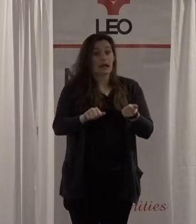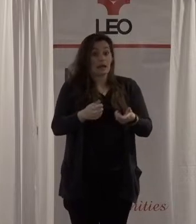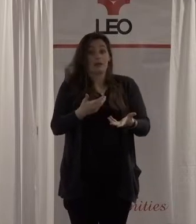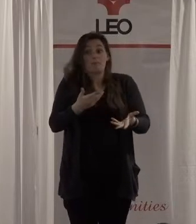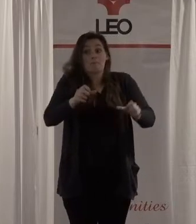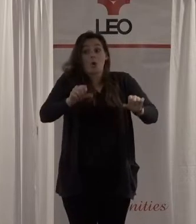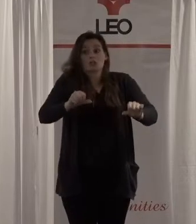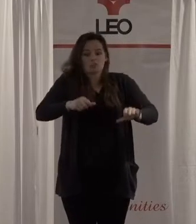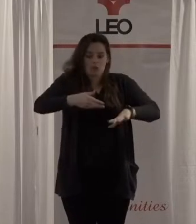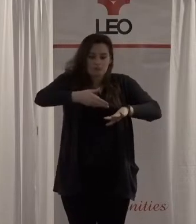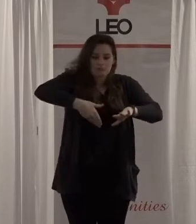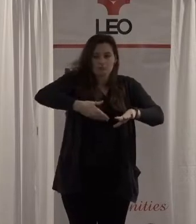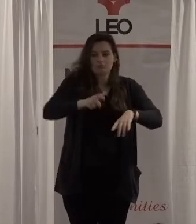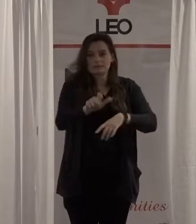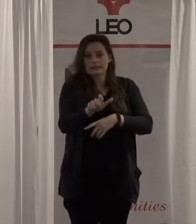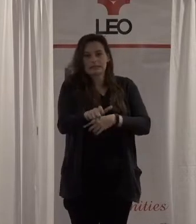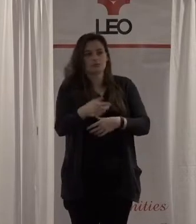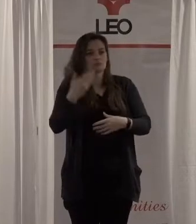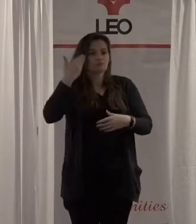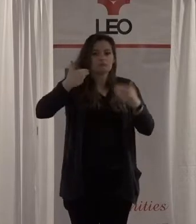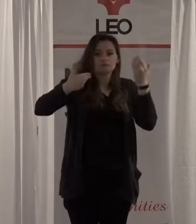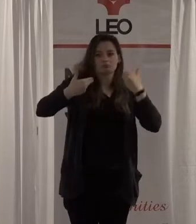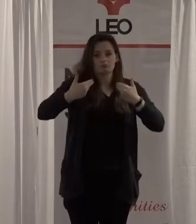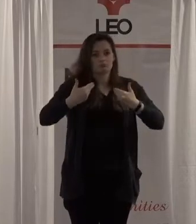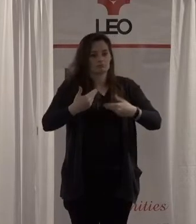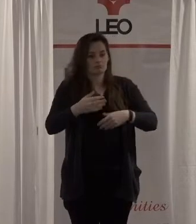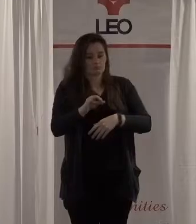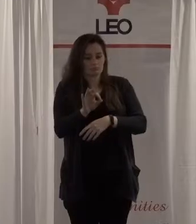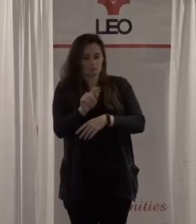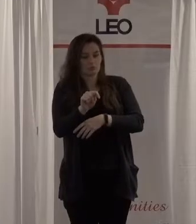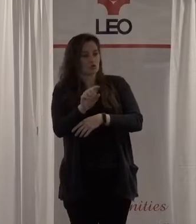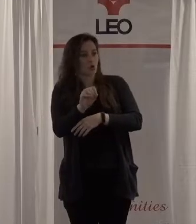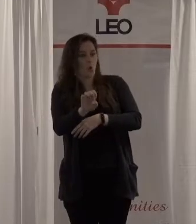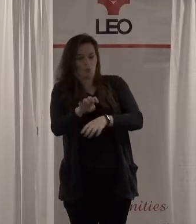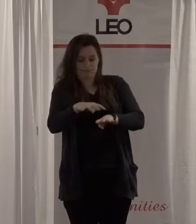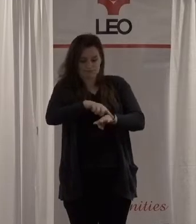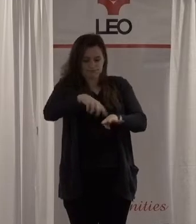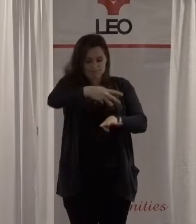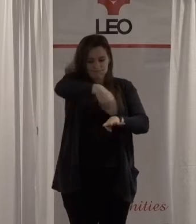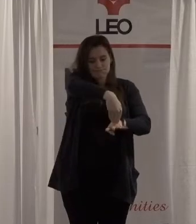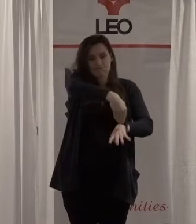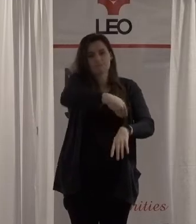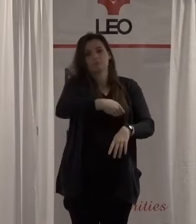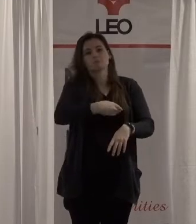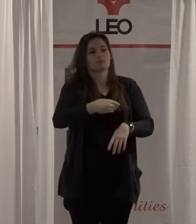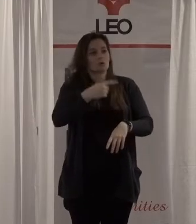FINGERS, TOES, EARS, NOSE, CHIN.